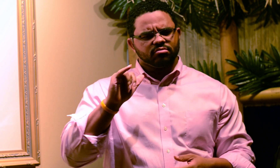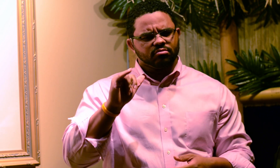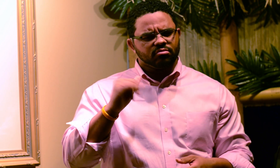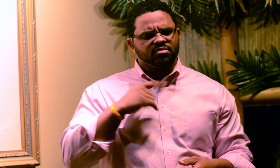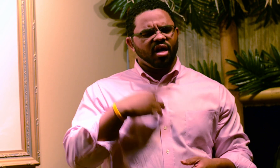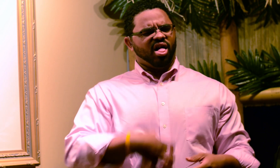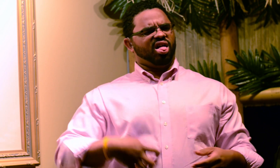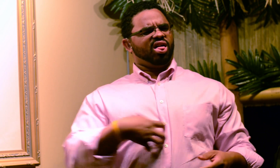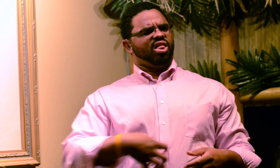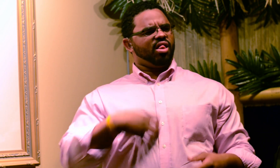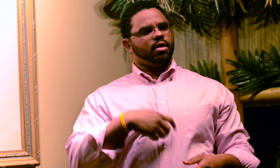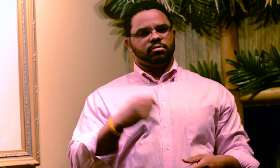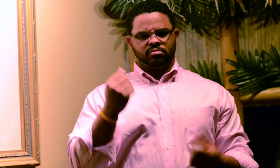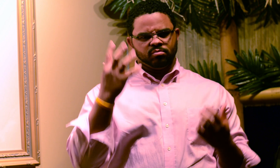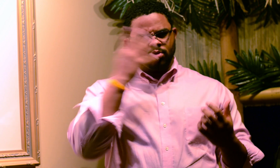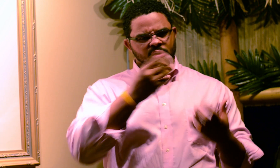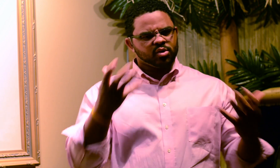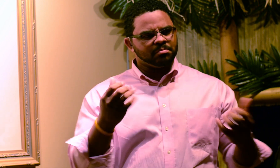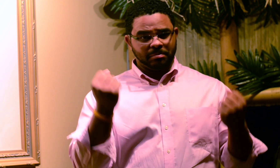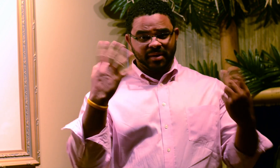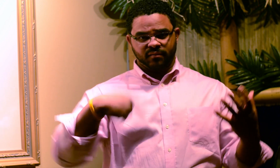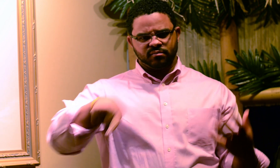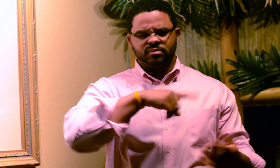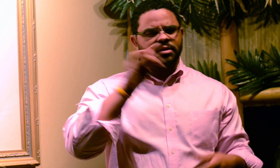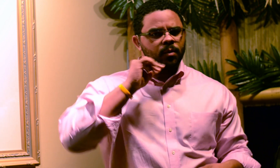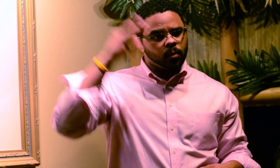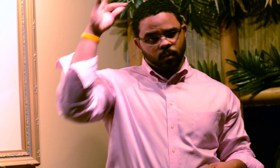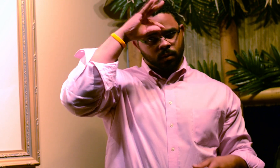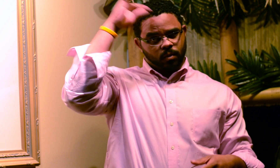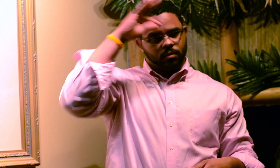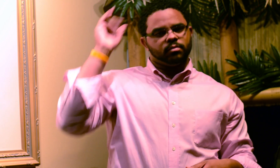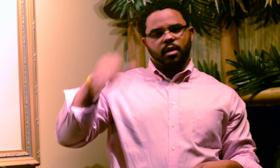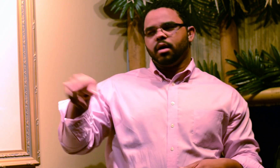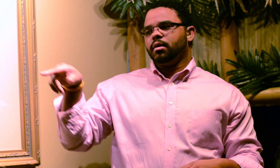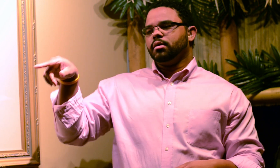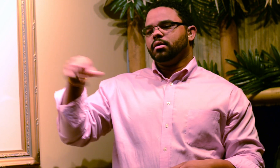Most of us didn't even know-- we were appalled